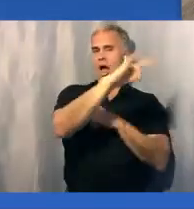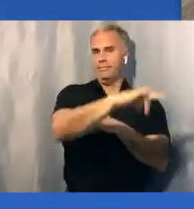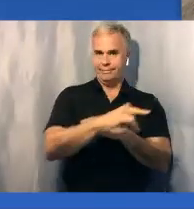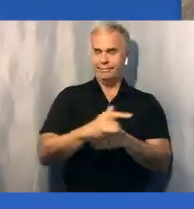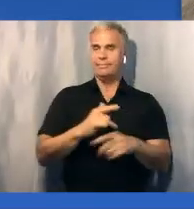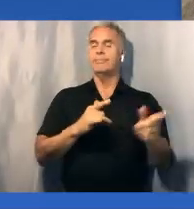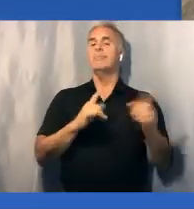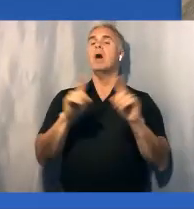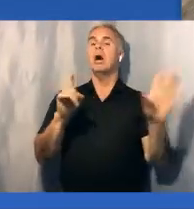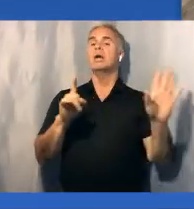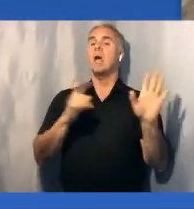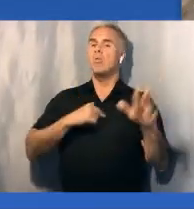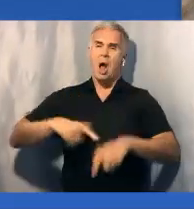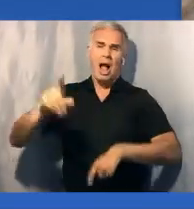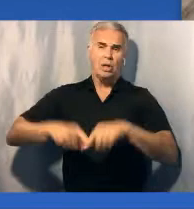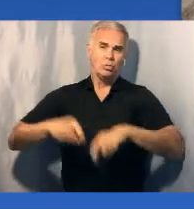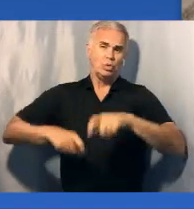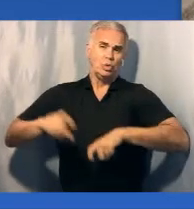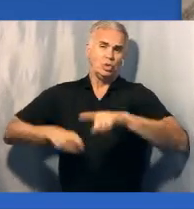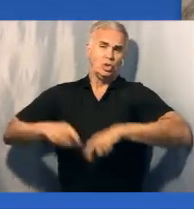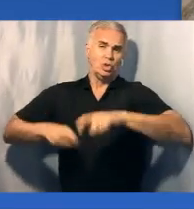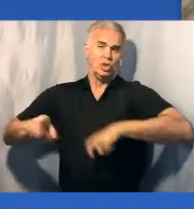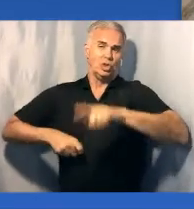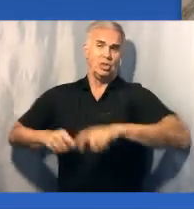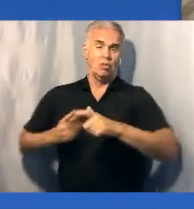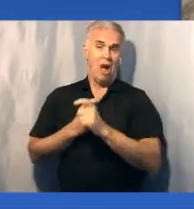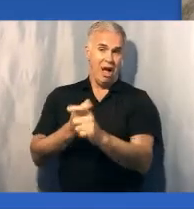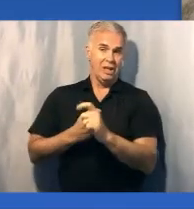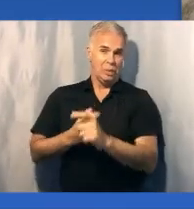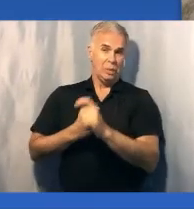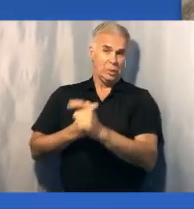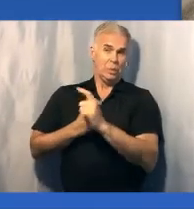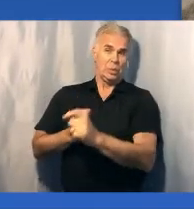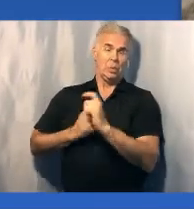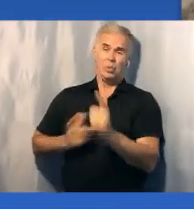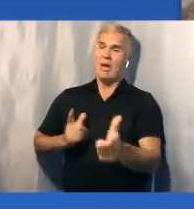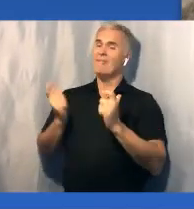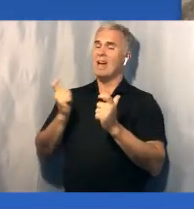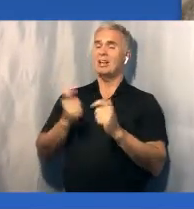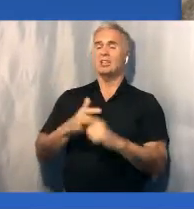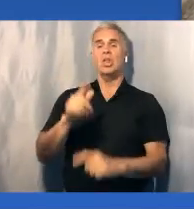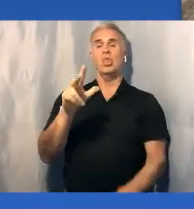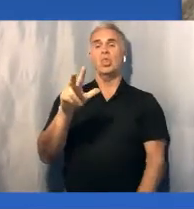to lift into the air, but it is a fast runner. It can race along